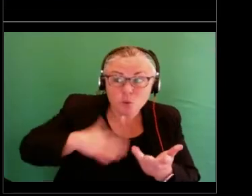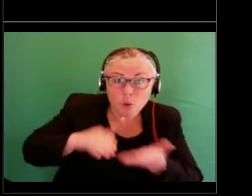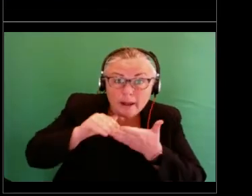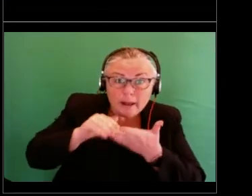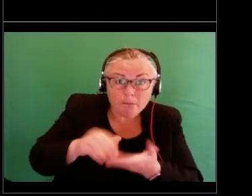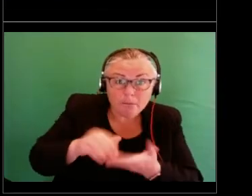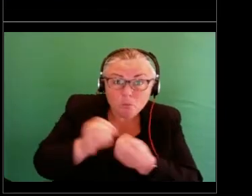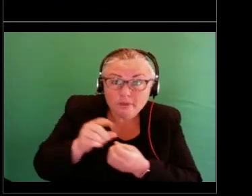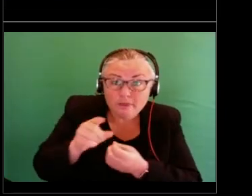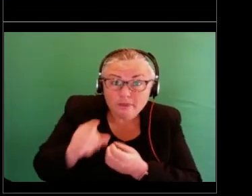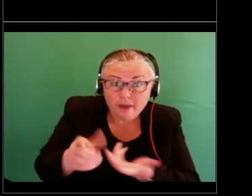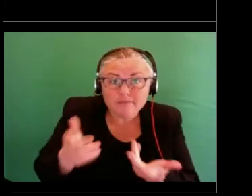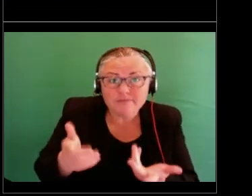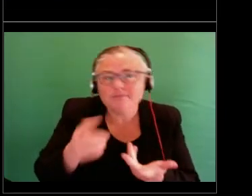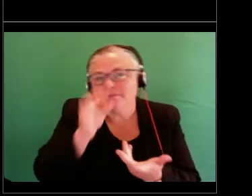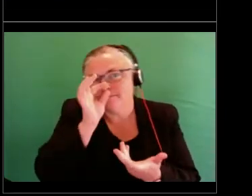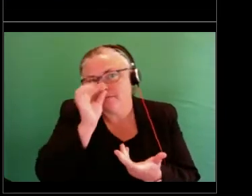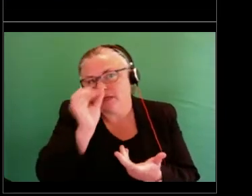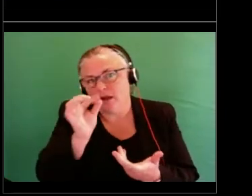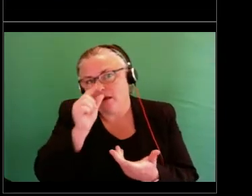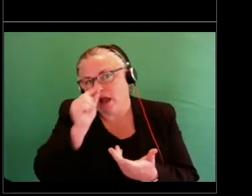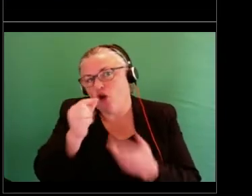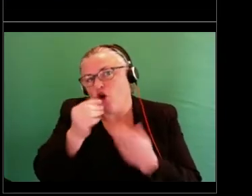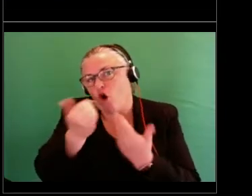advice to one of our FAS lawyers to investigate, contact the client and investigate further.